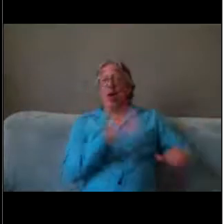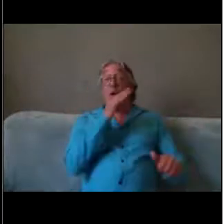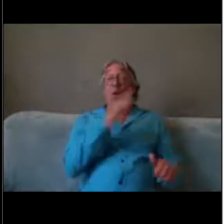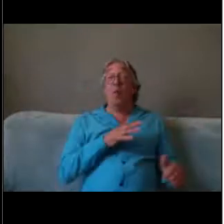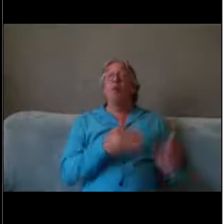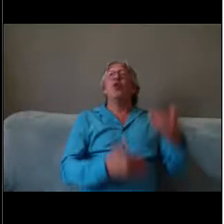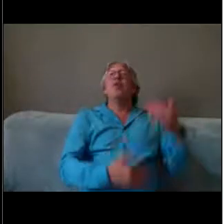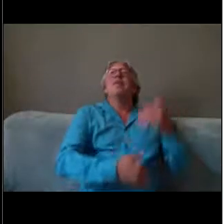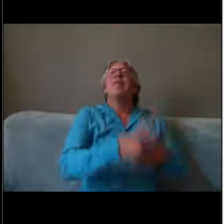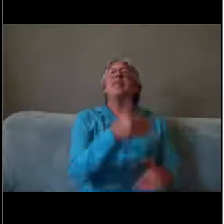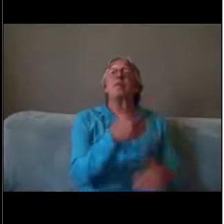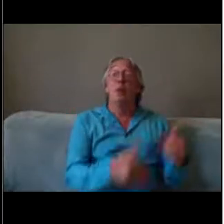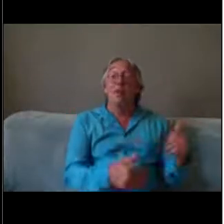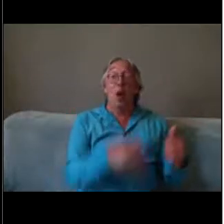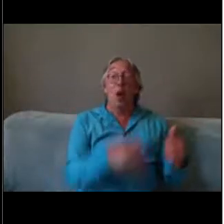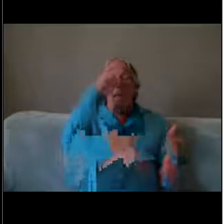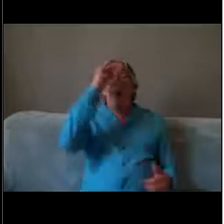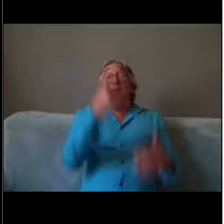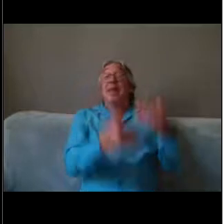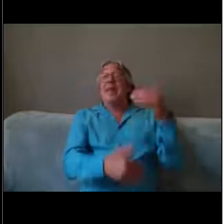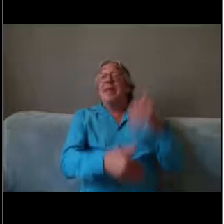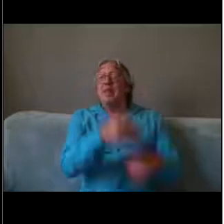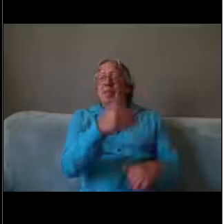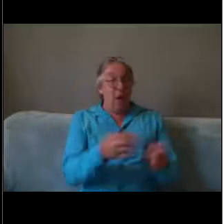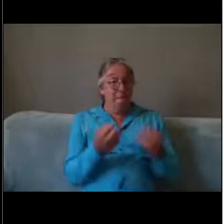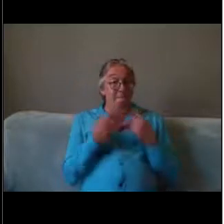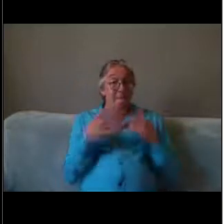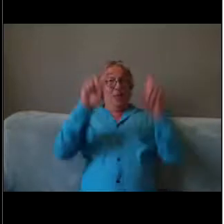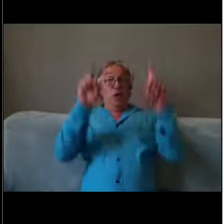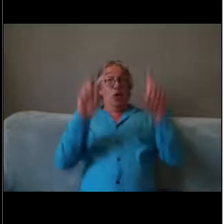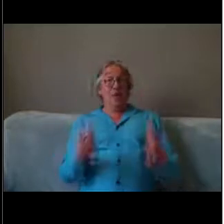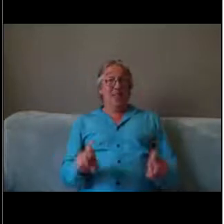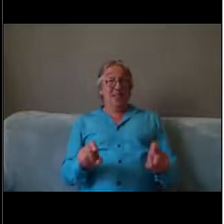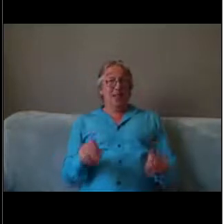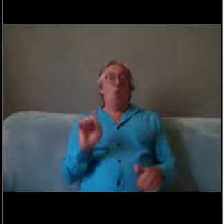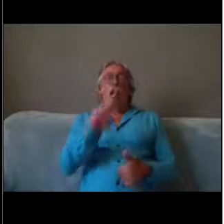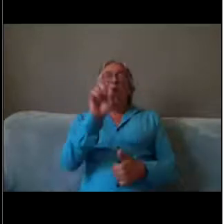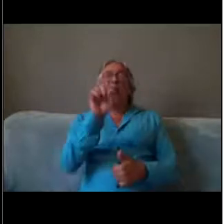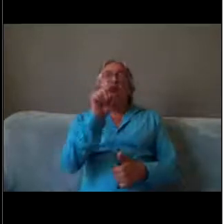on Inclusive Mobility across Europe, in short, Inclusive Mobility.eu